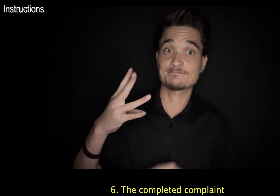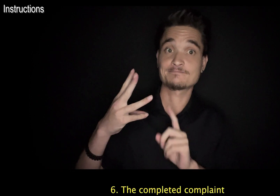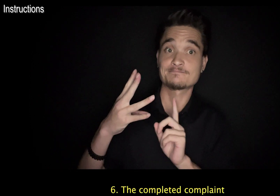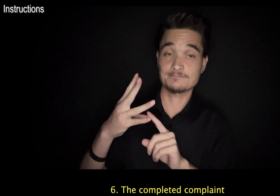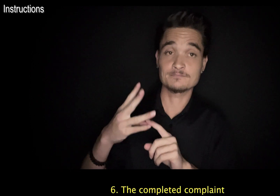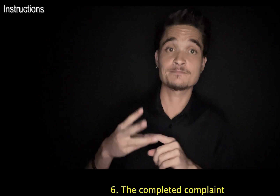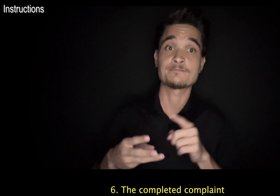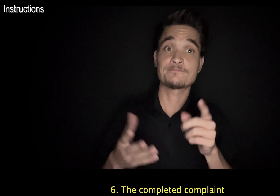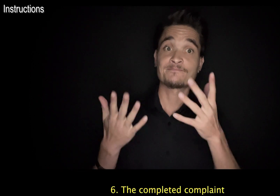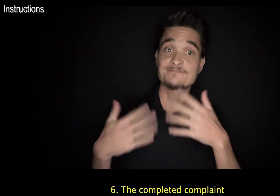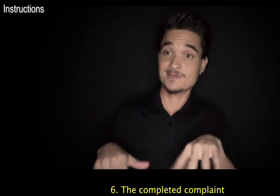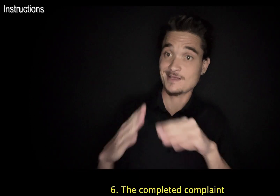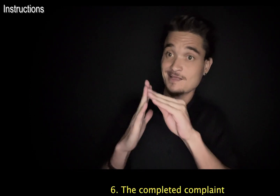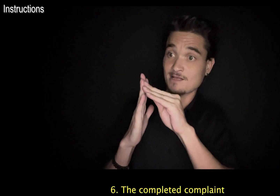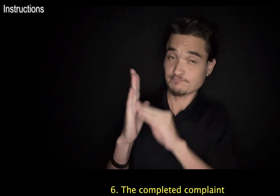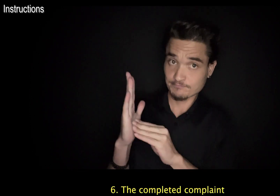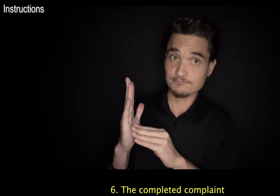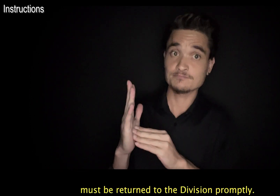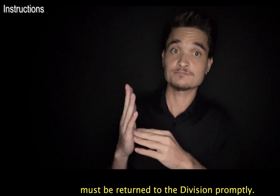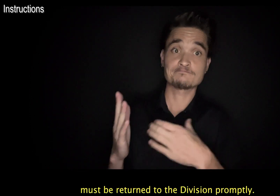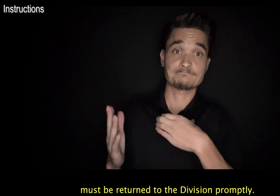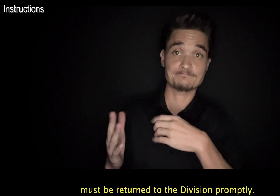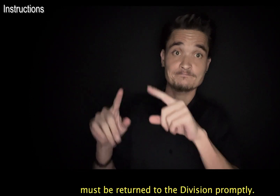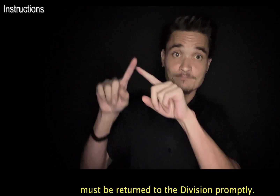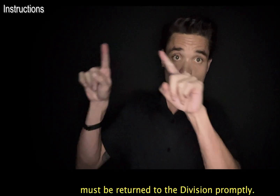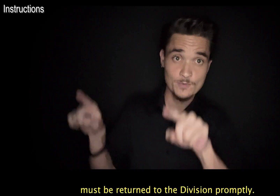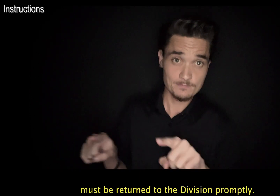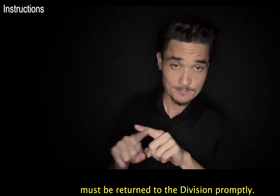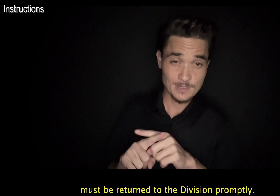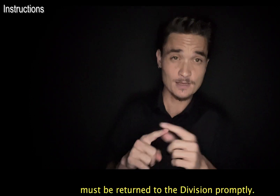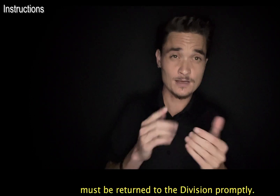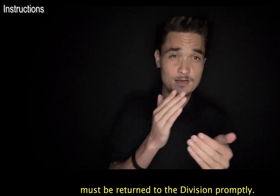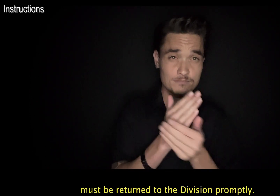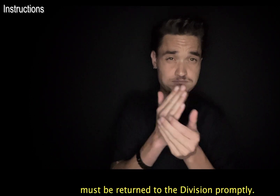6. The completed complaint must be returned to the Division promptly.